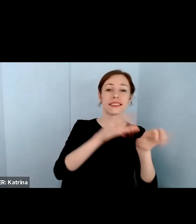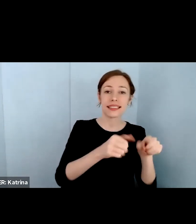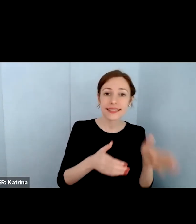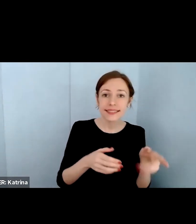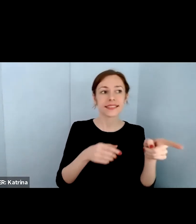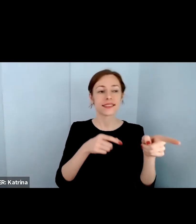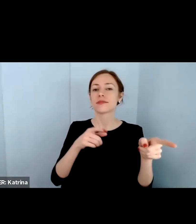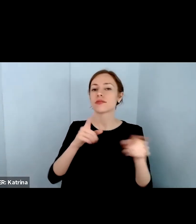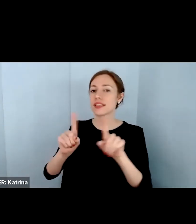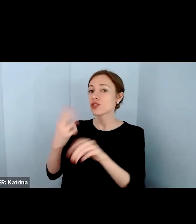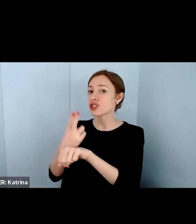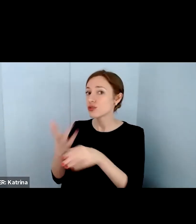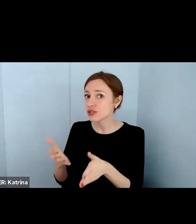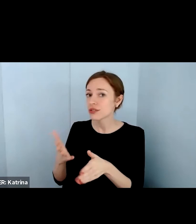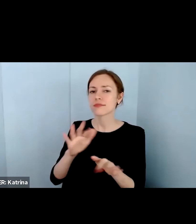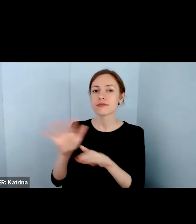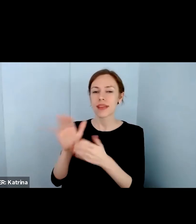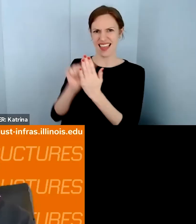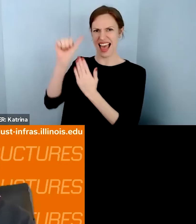It's that simple.